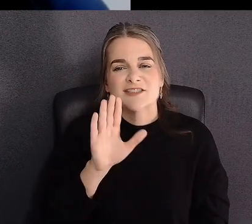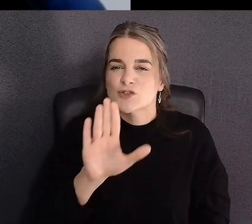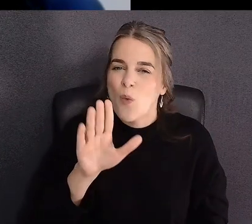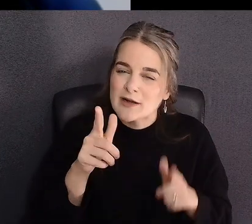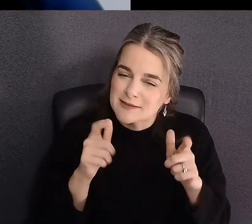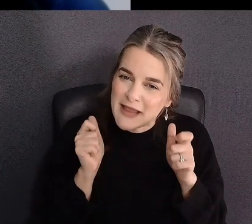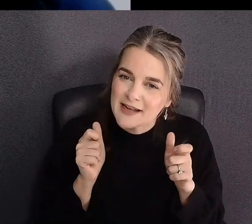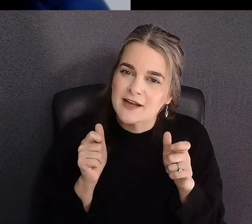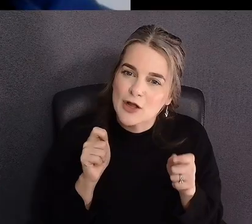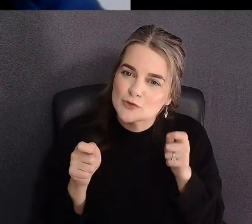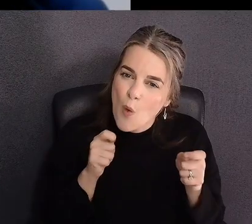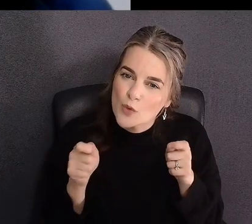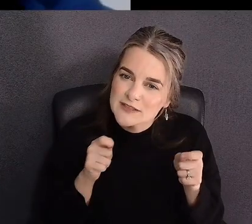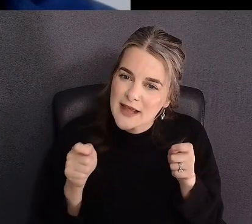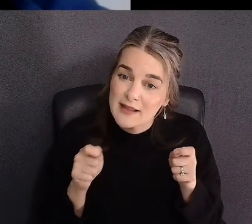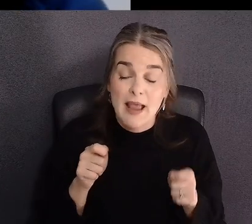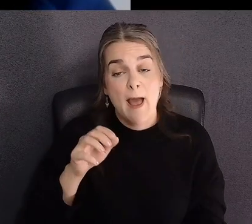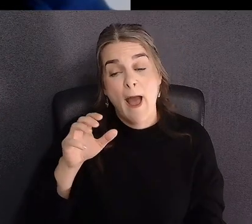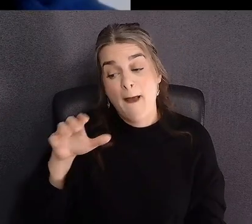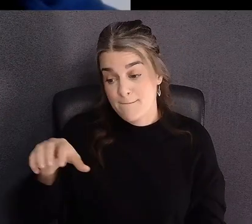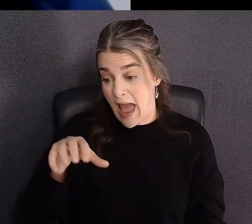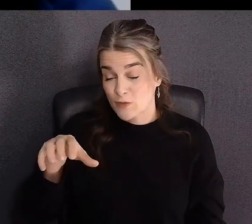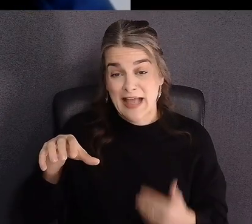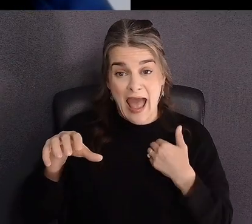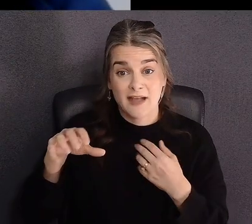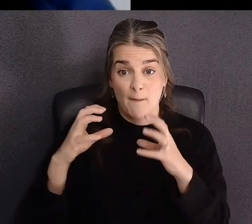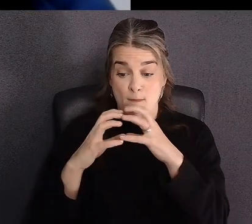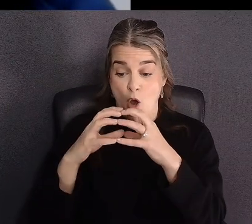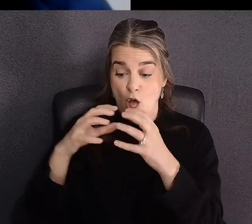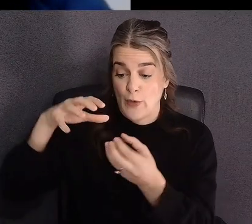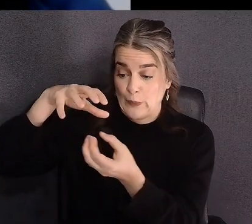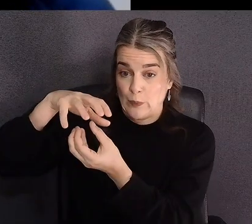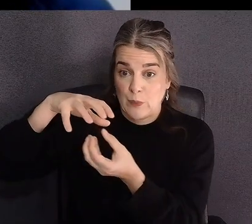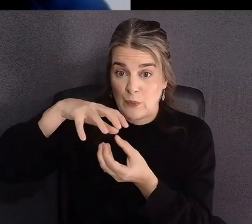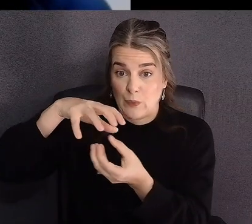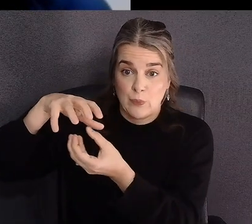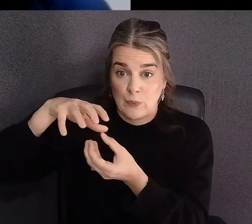So where a mouse, it's kind of on a ball and it can go all over. It's your hand.